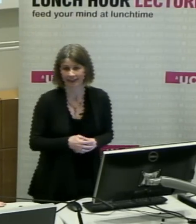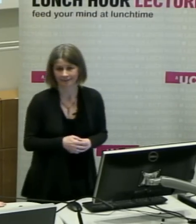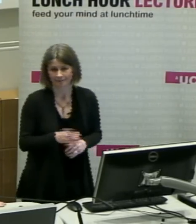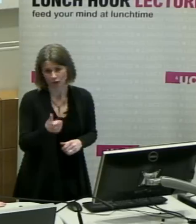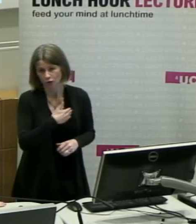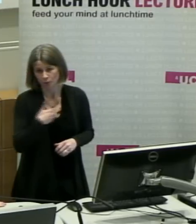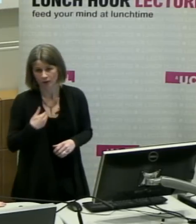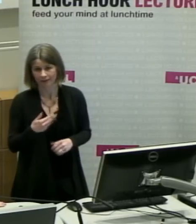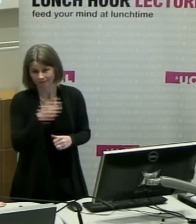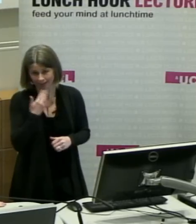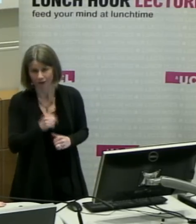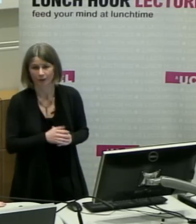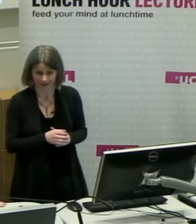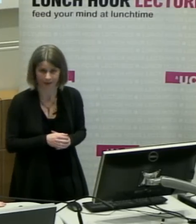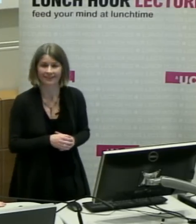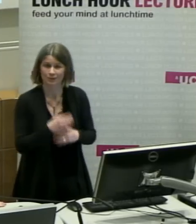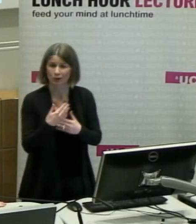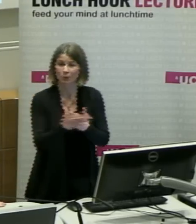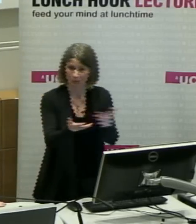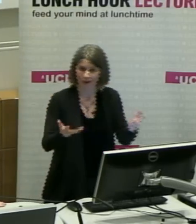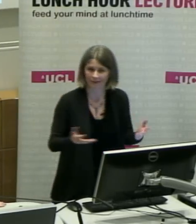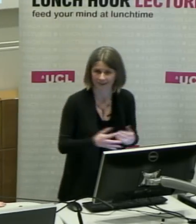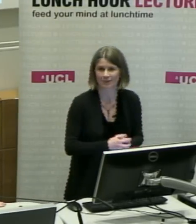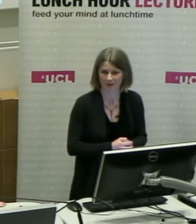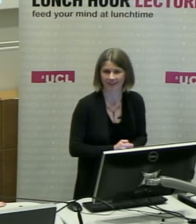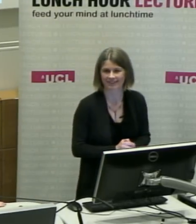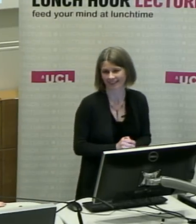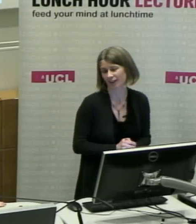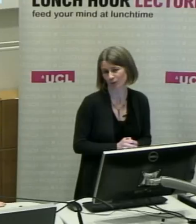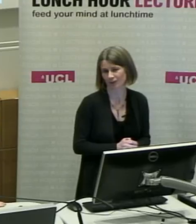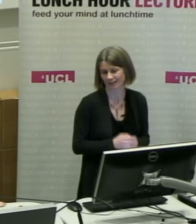and to be able to say good morning, etc, to signers in their community.